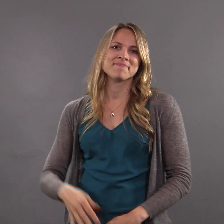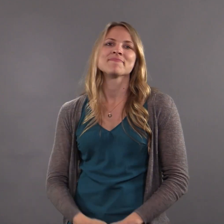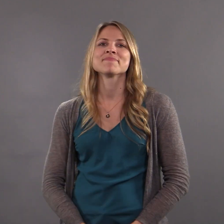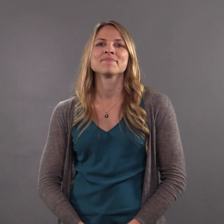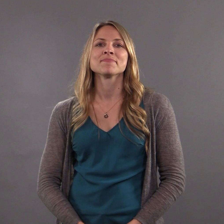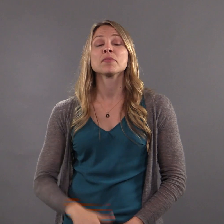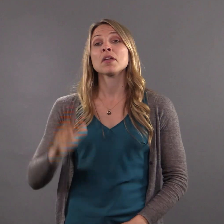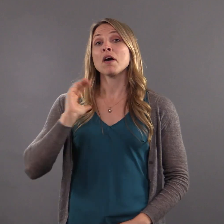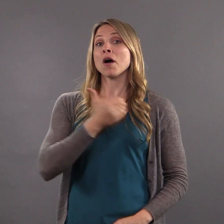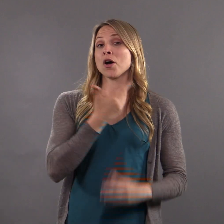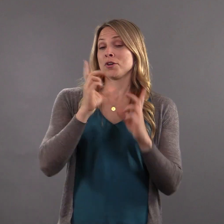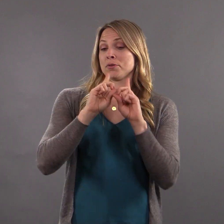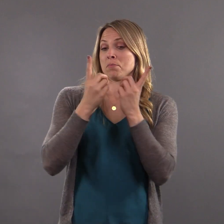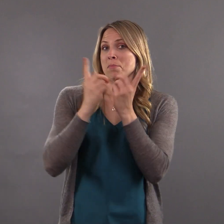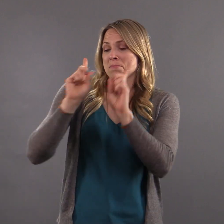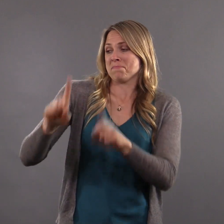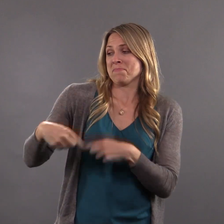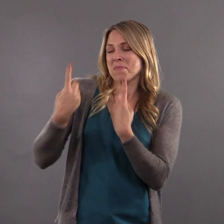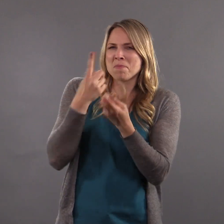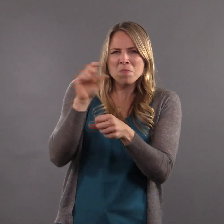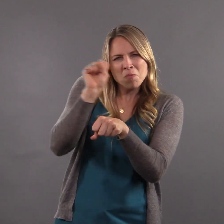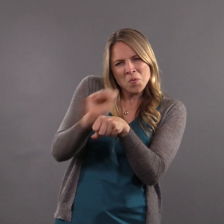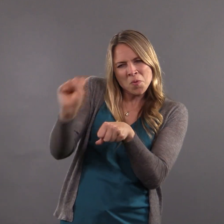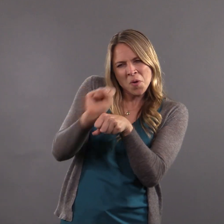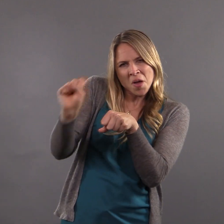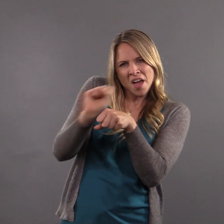Our department has been working to get this